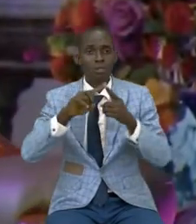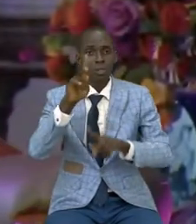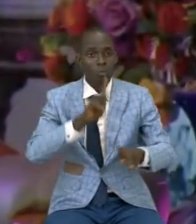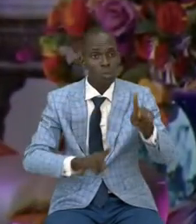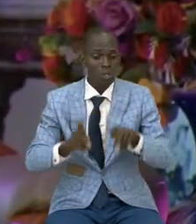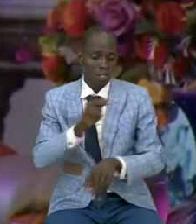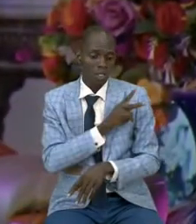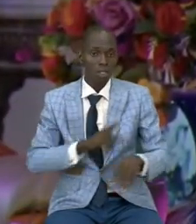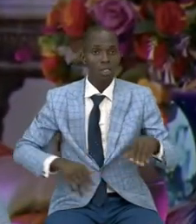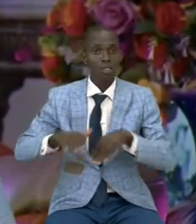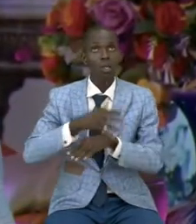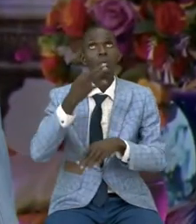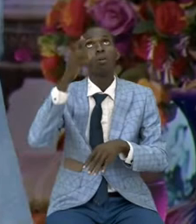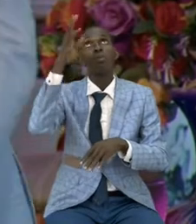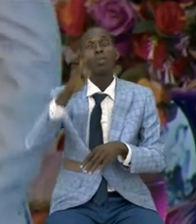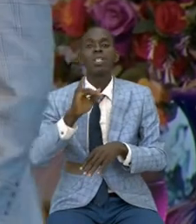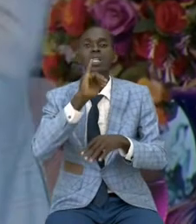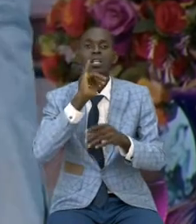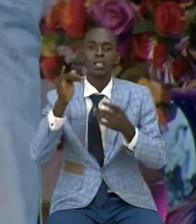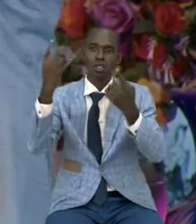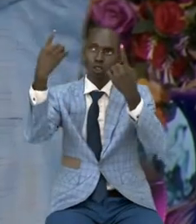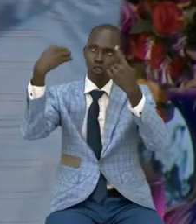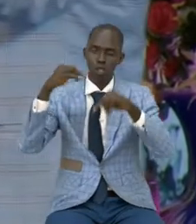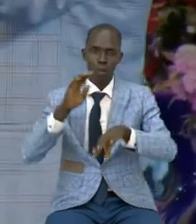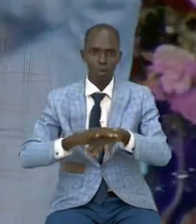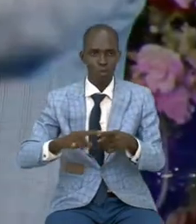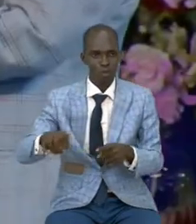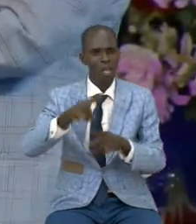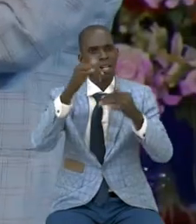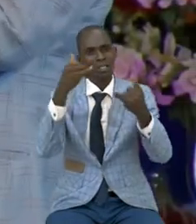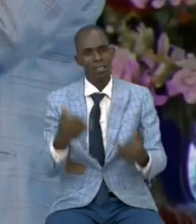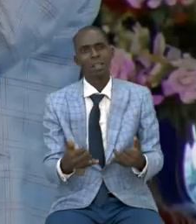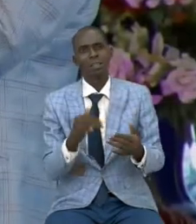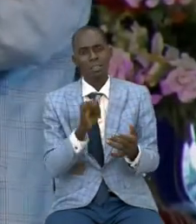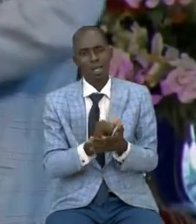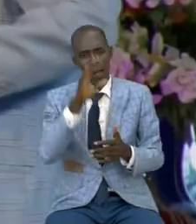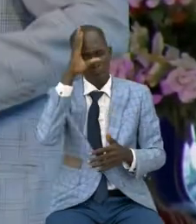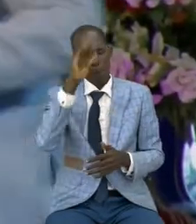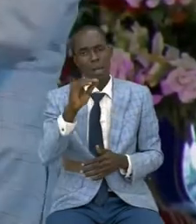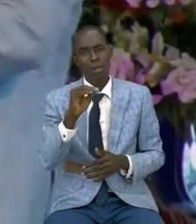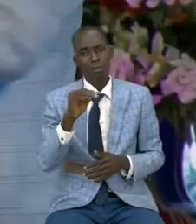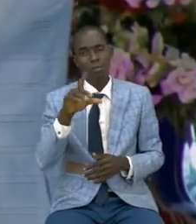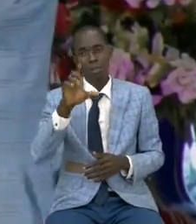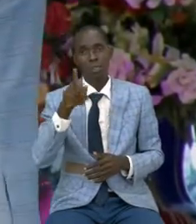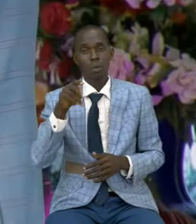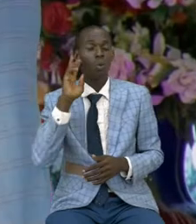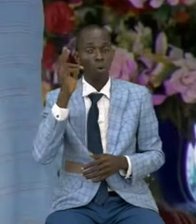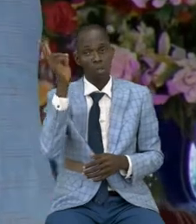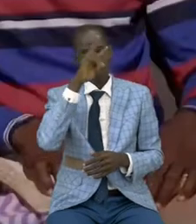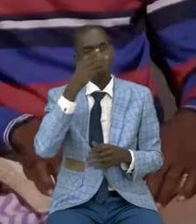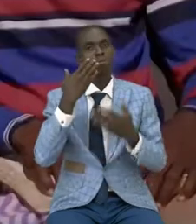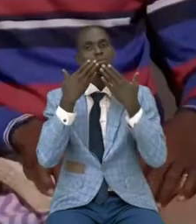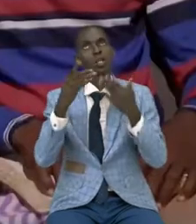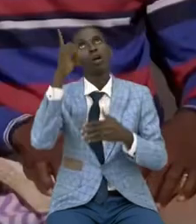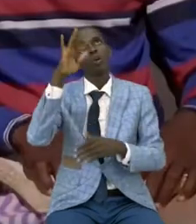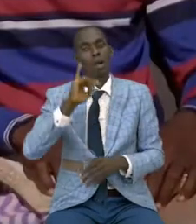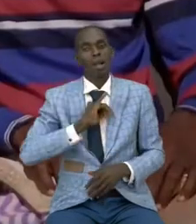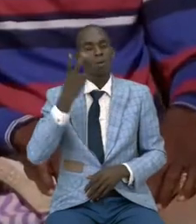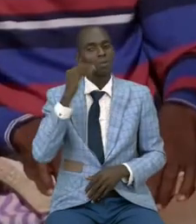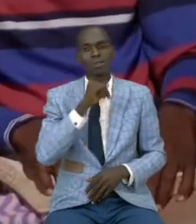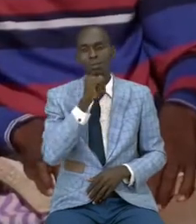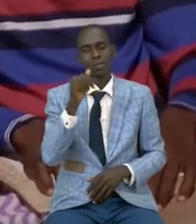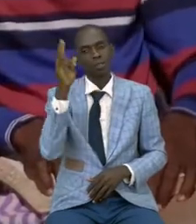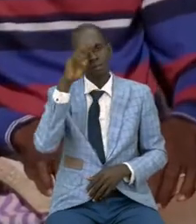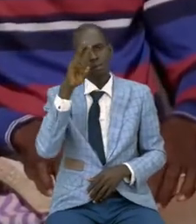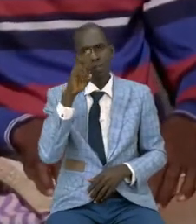of god is come unto you now he was ignorant thank god i am not ignorant see it for yourself